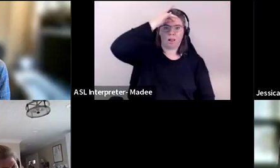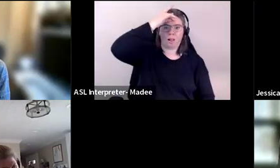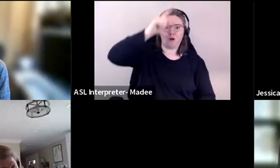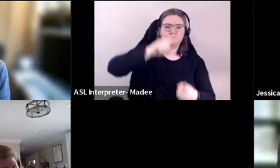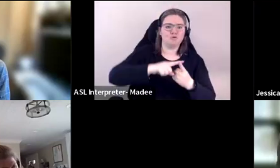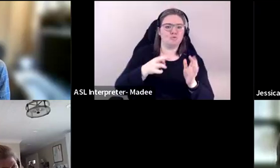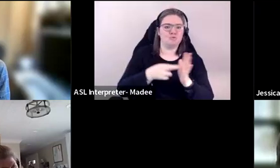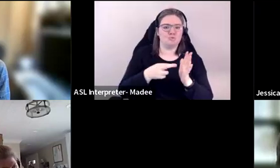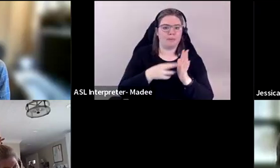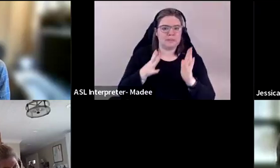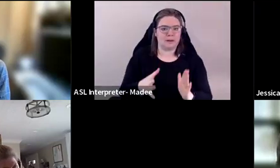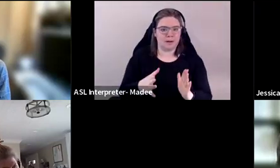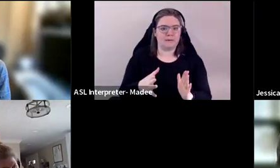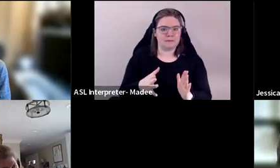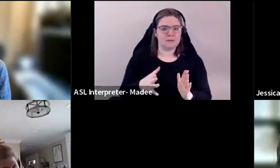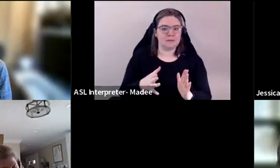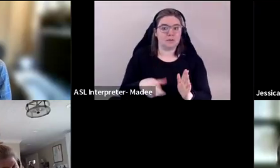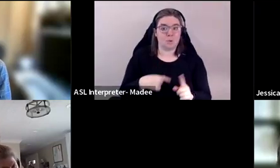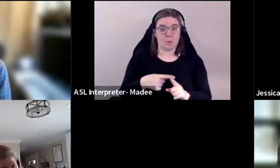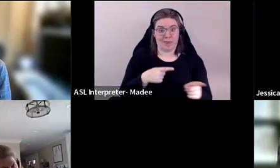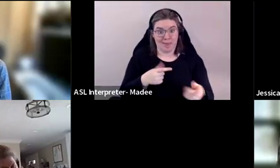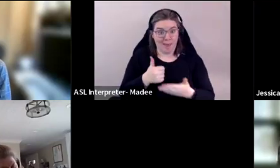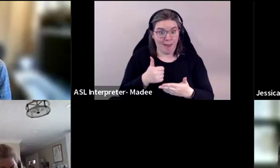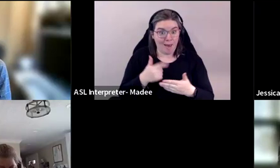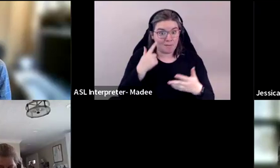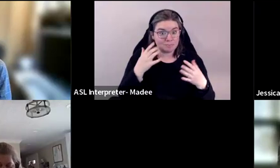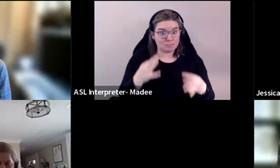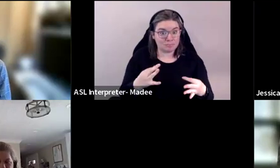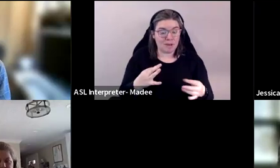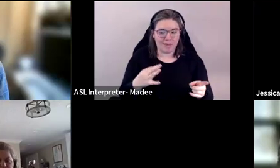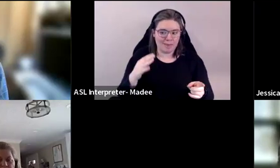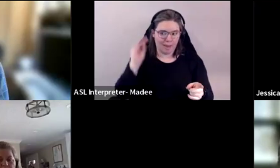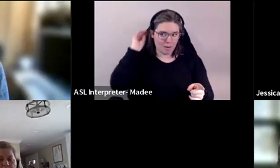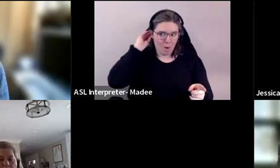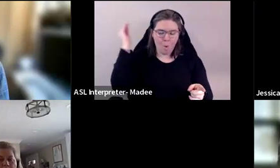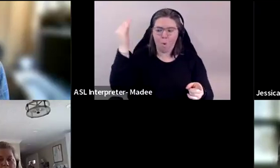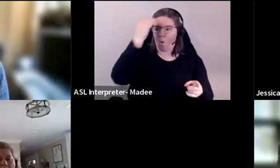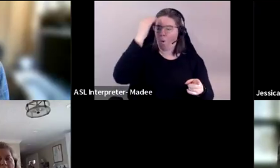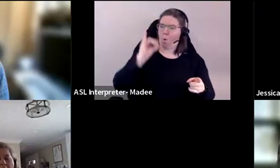Theresa Martinosky: influence decisions. Theresa Martinosky: your stories come to their mind, and they're more likely to